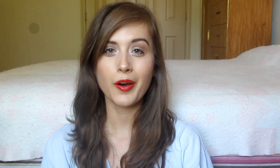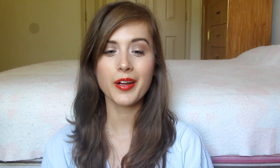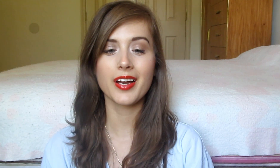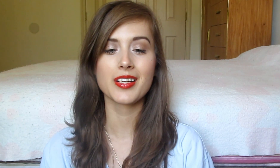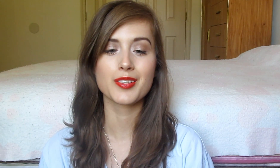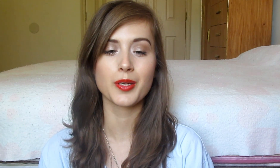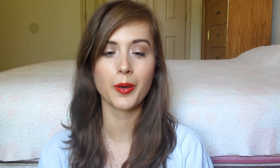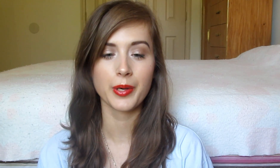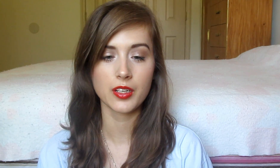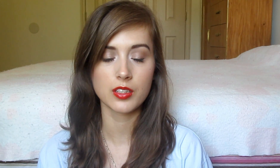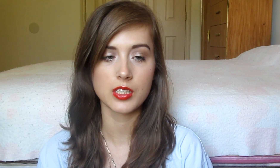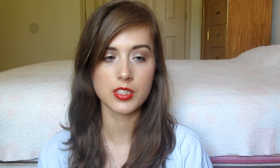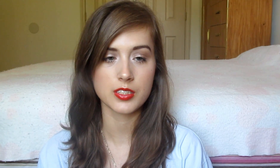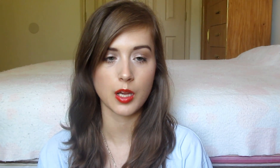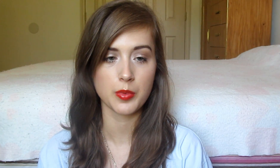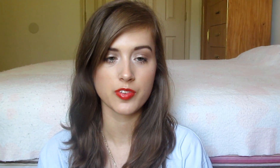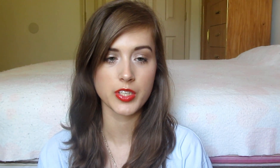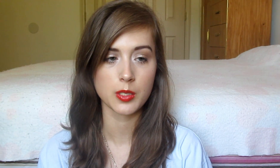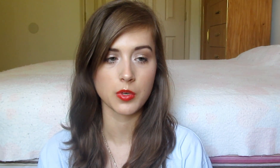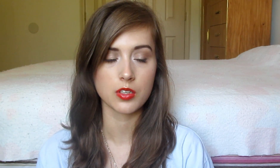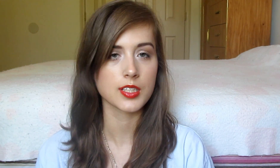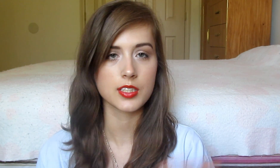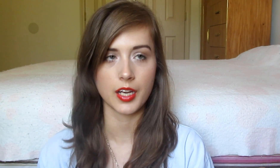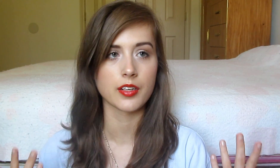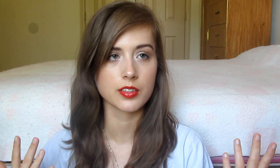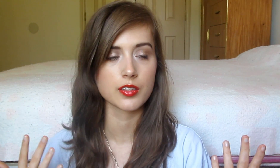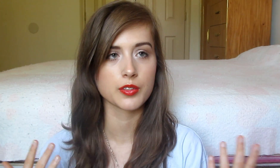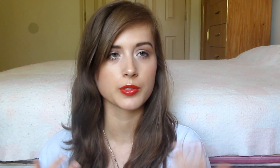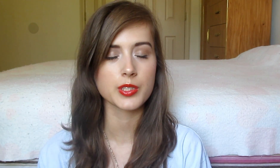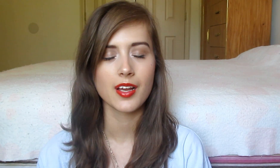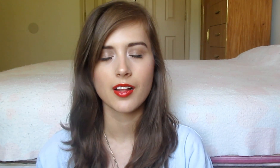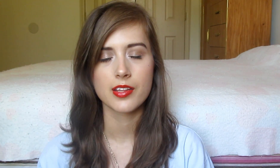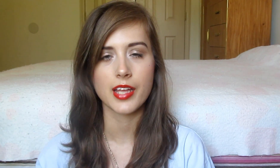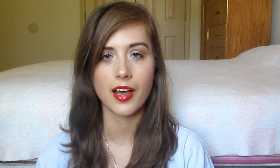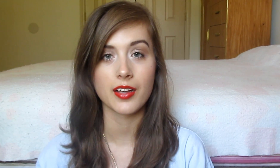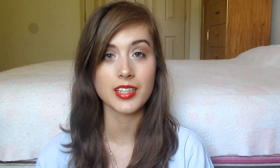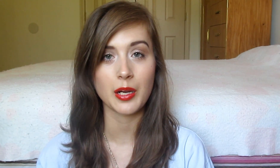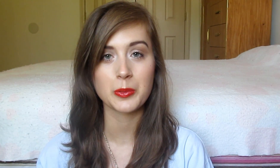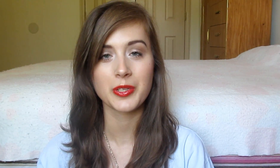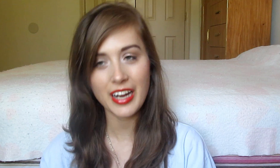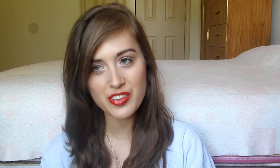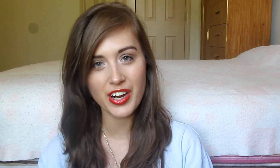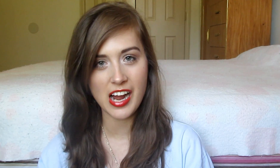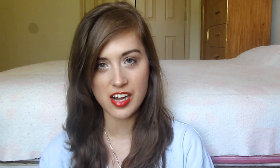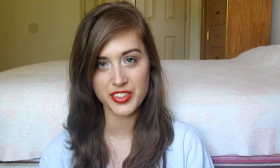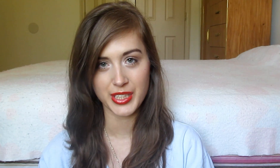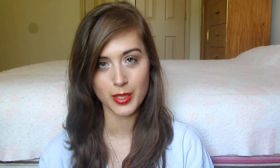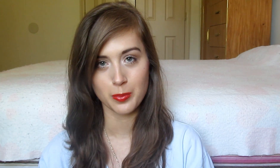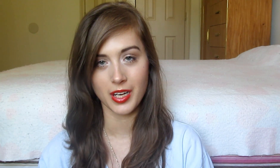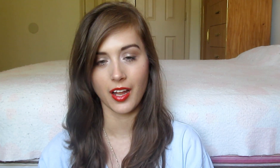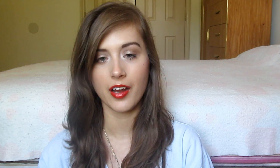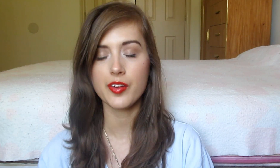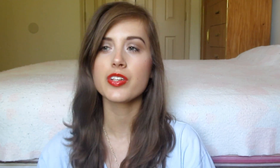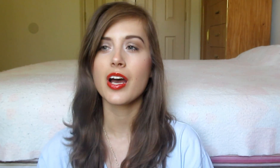Okay, so here is some of the most exciting news that I will ever have in my life.